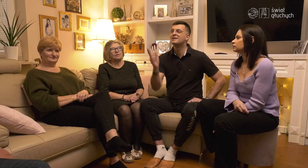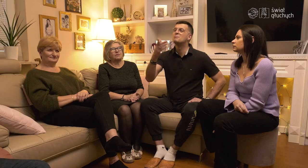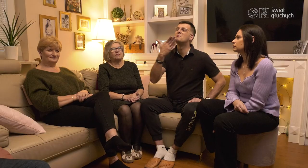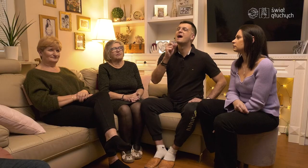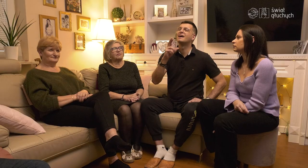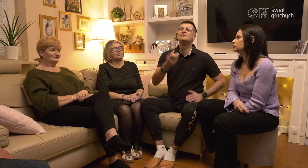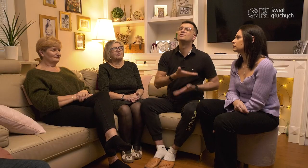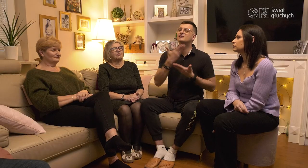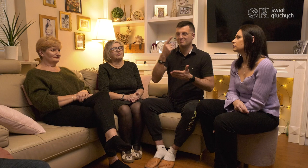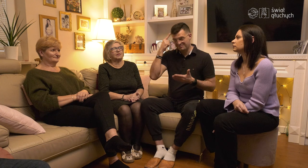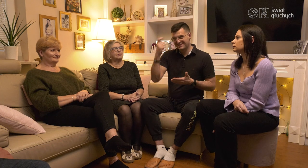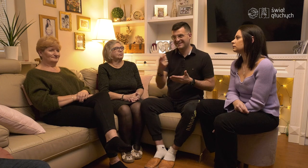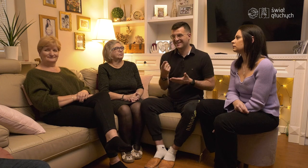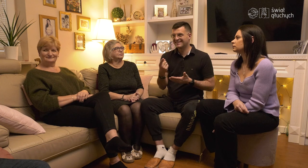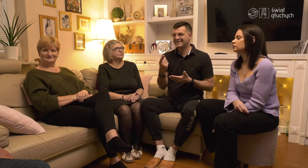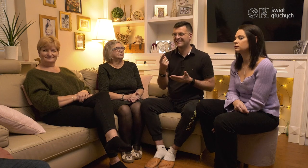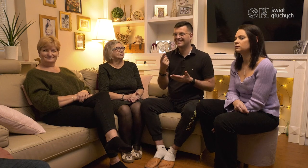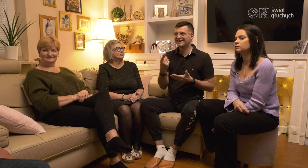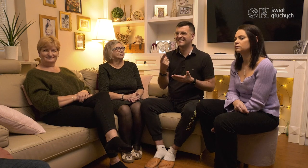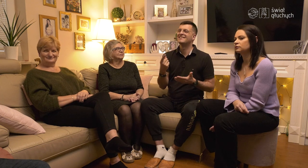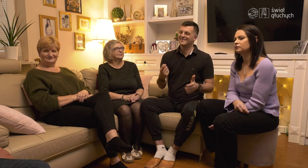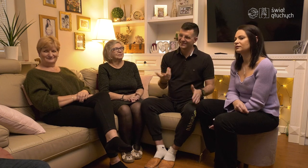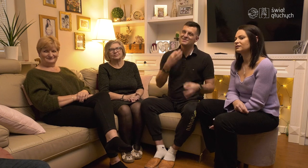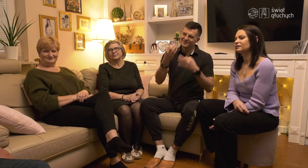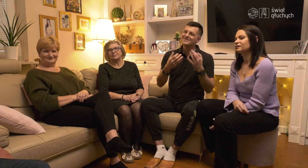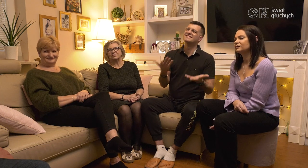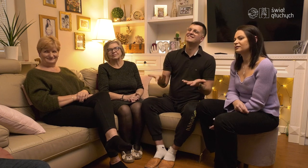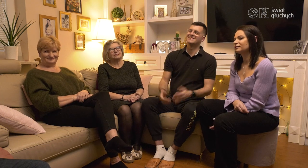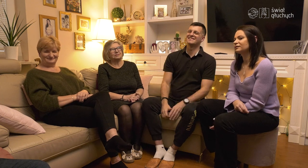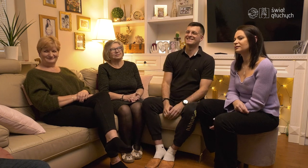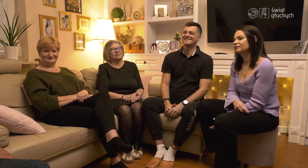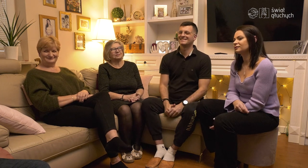Dad, do you remember when Maks was born, right? Tell us what it was like.